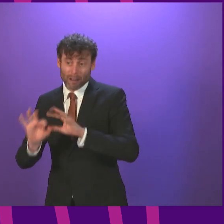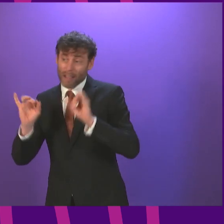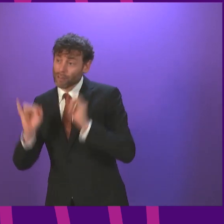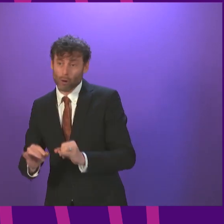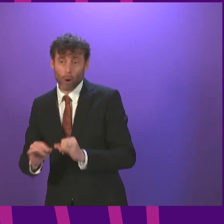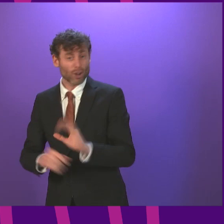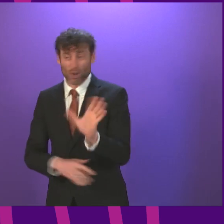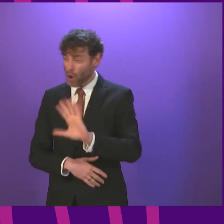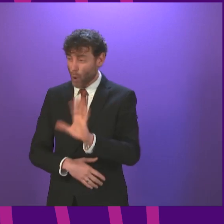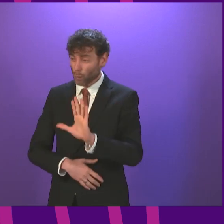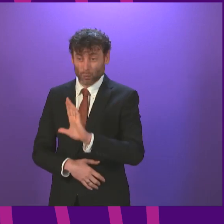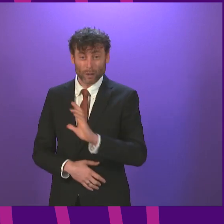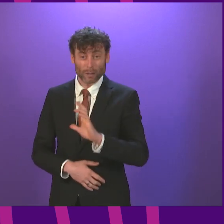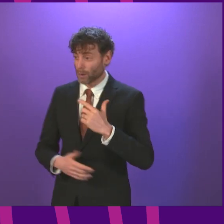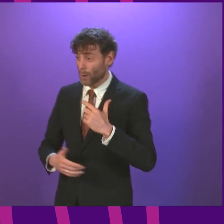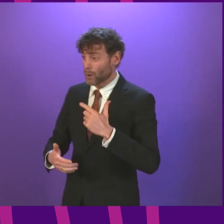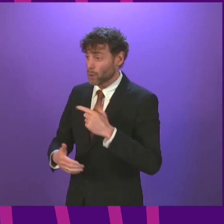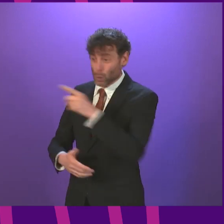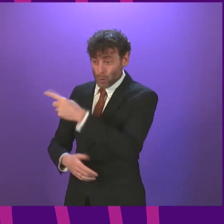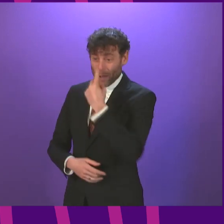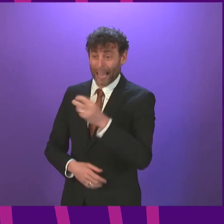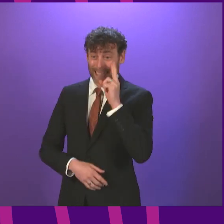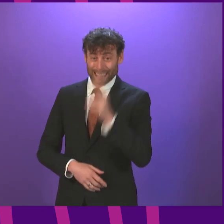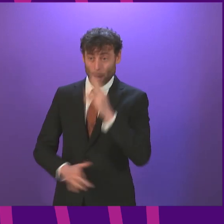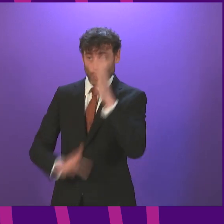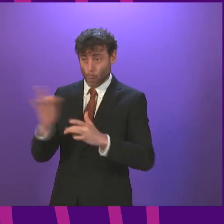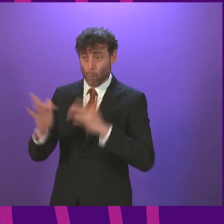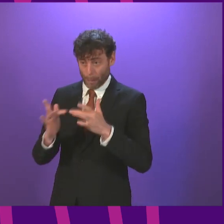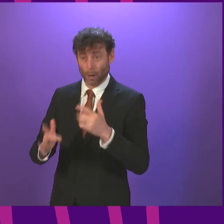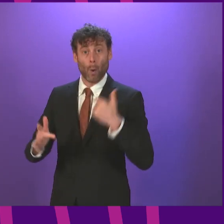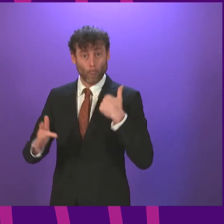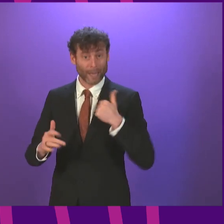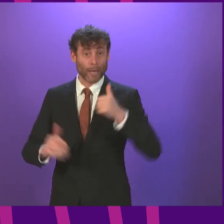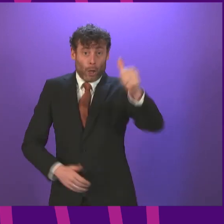concealed. Anybody who reads the advice can see very clearly that that is not the case.